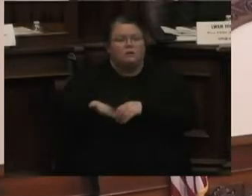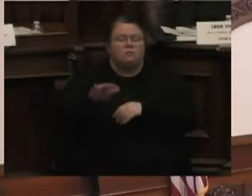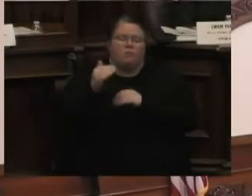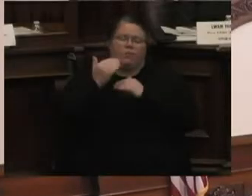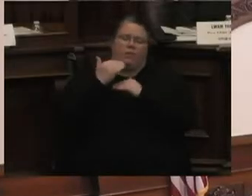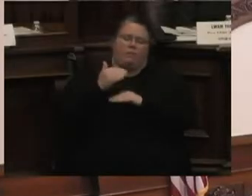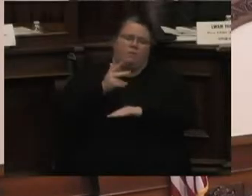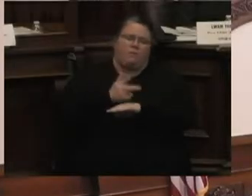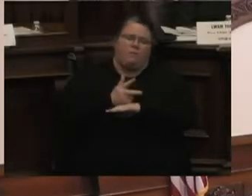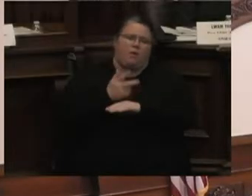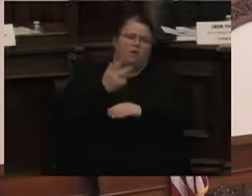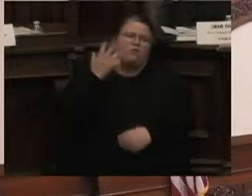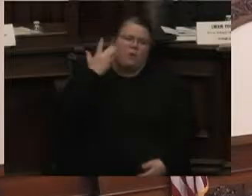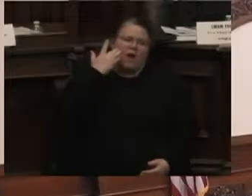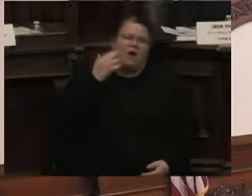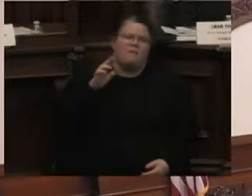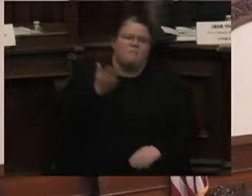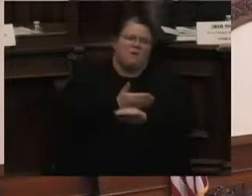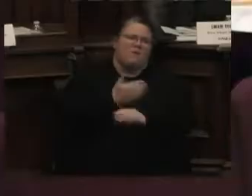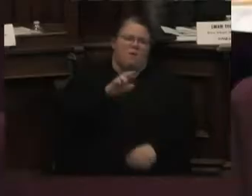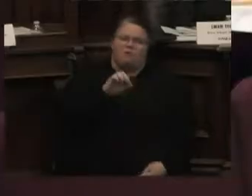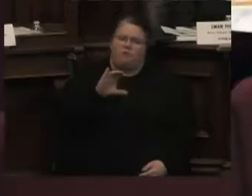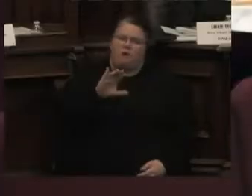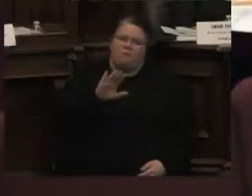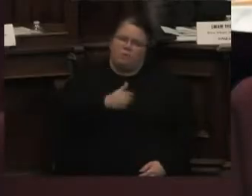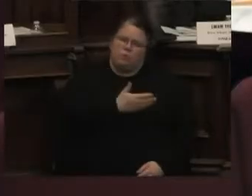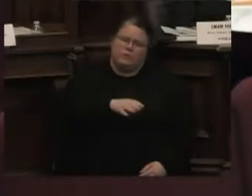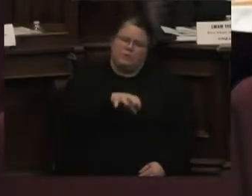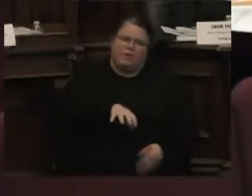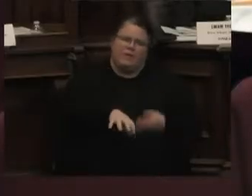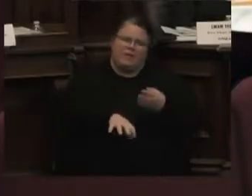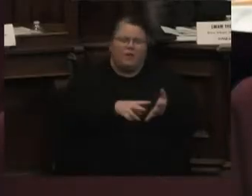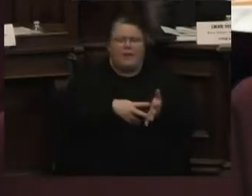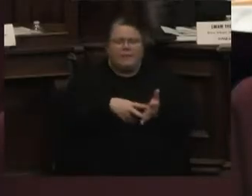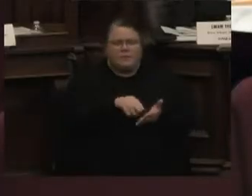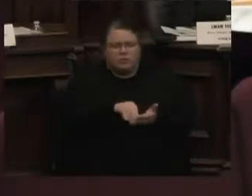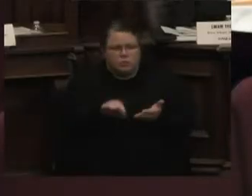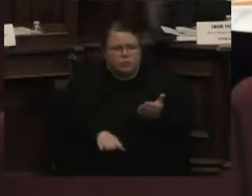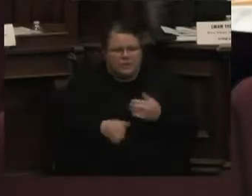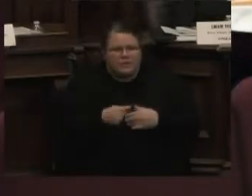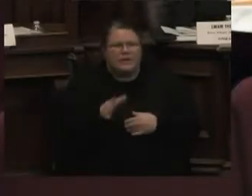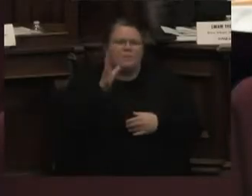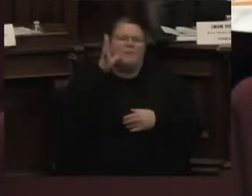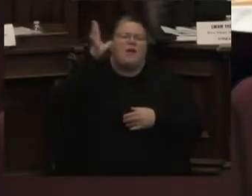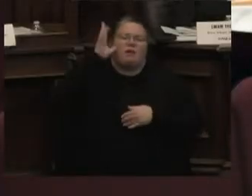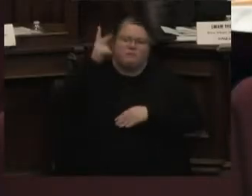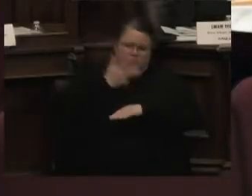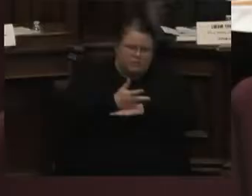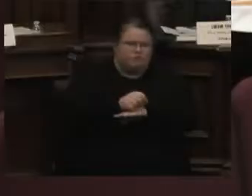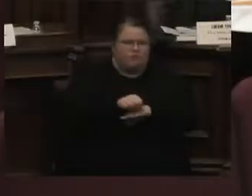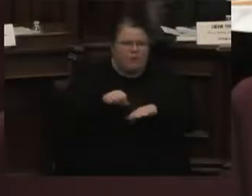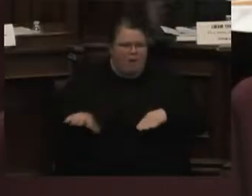could be, I don't know if there's parking because there is limited parking there, because there is rock music